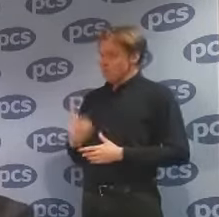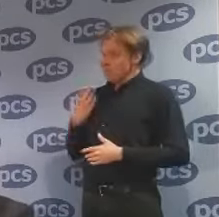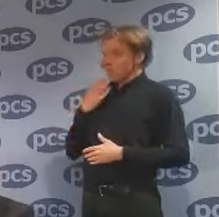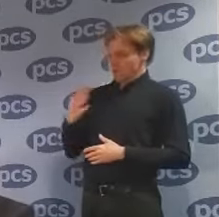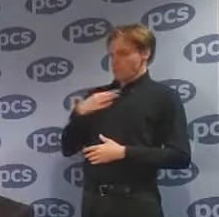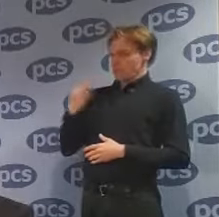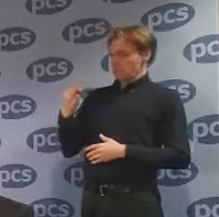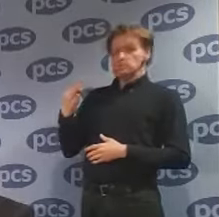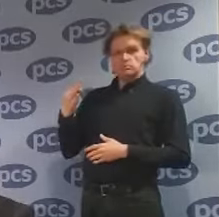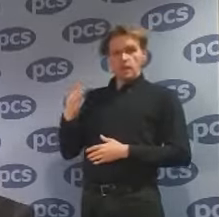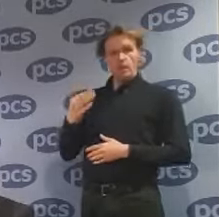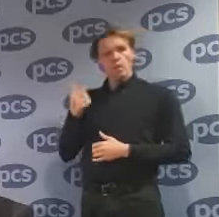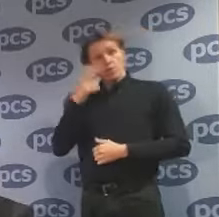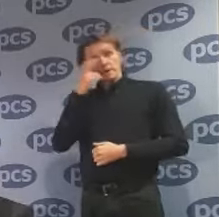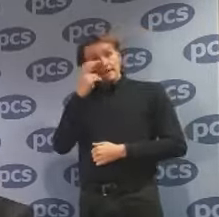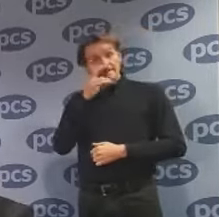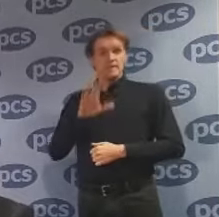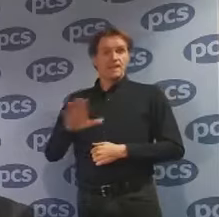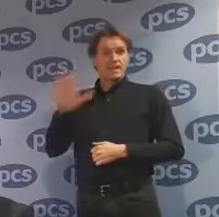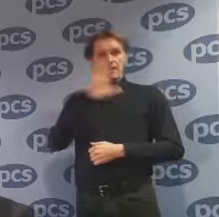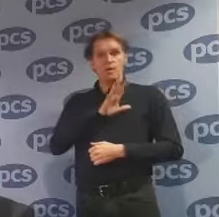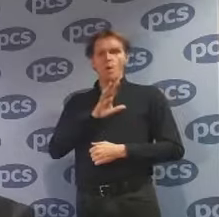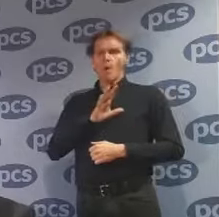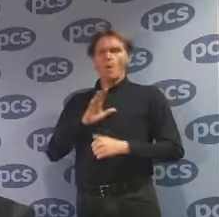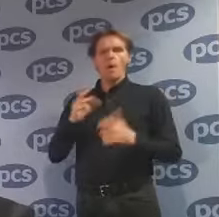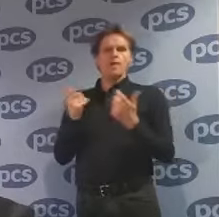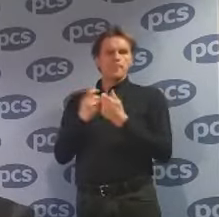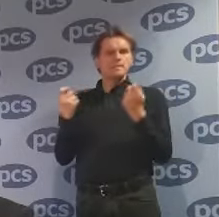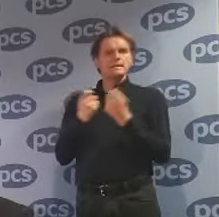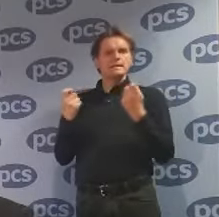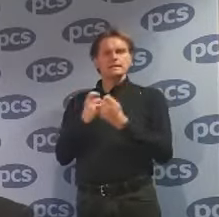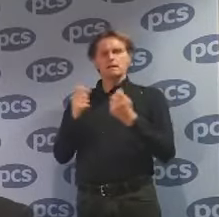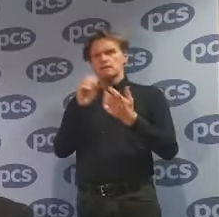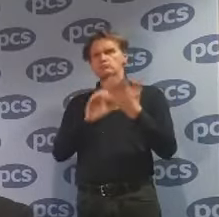indeed we have had extensive media coverage today for a 48-hour strike of